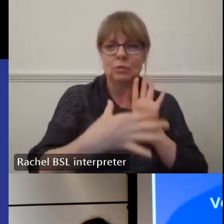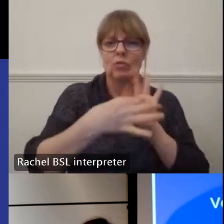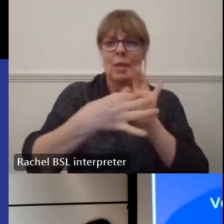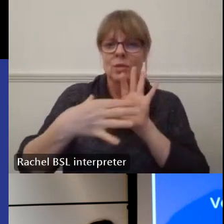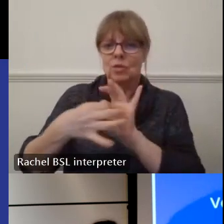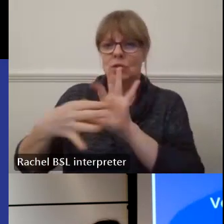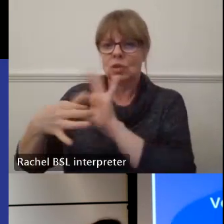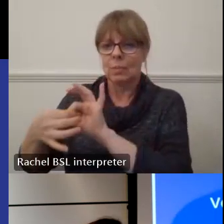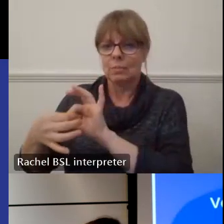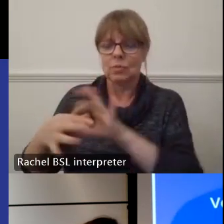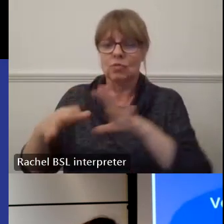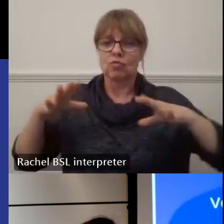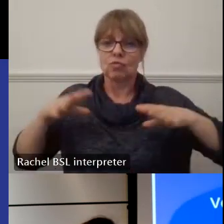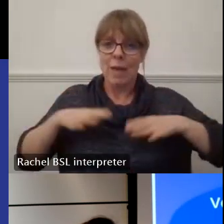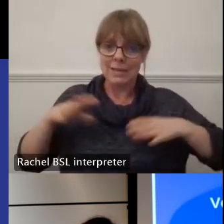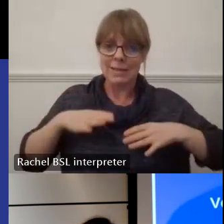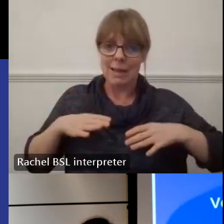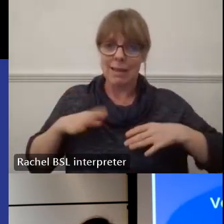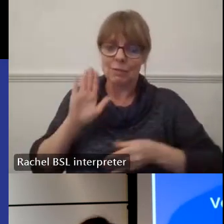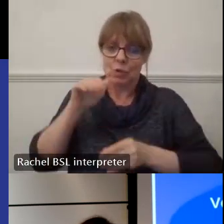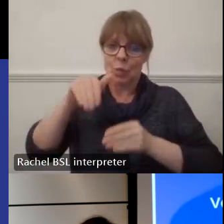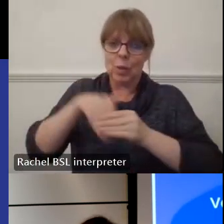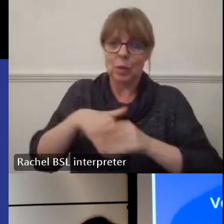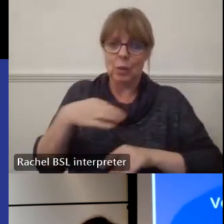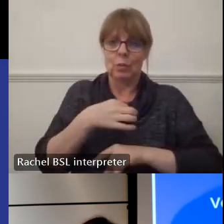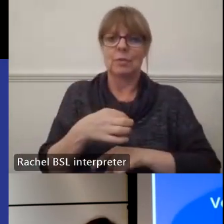Because what we have heard from people who volunteer and do experience barriers